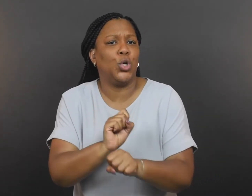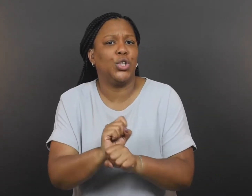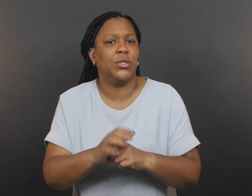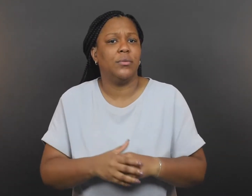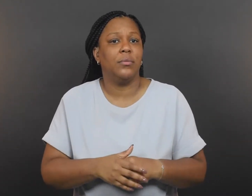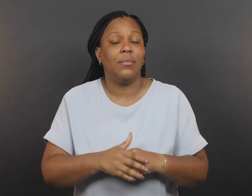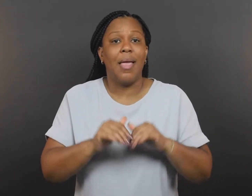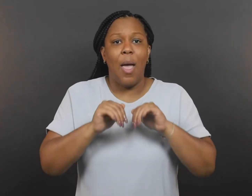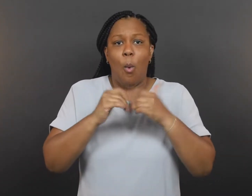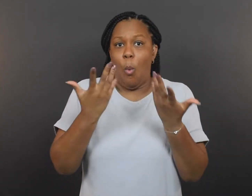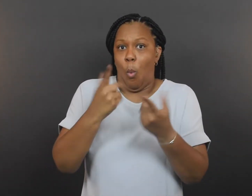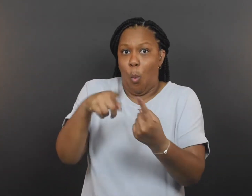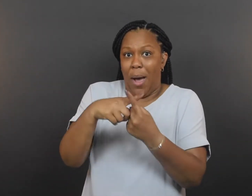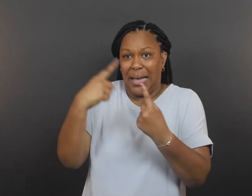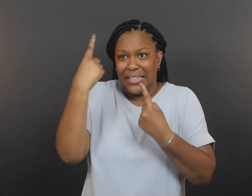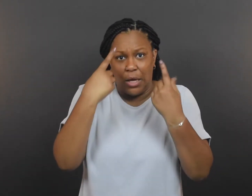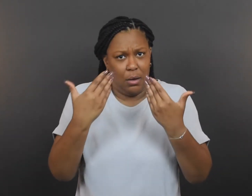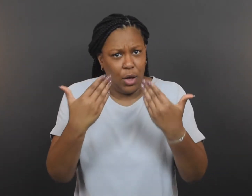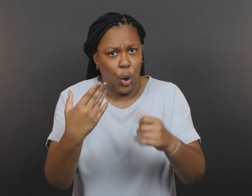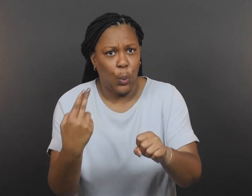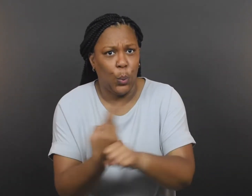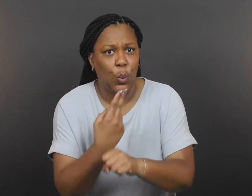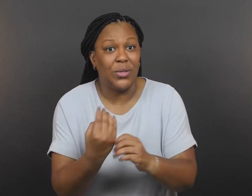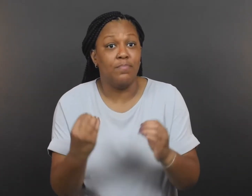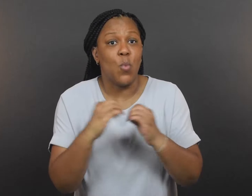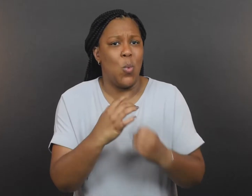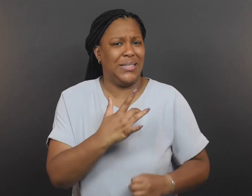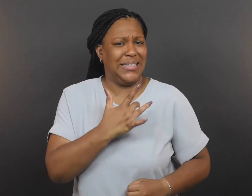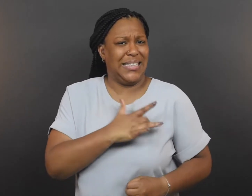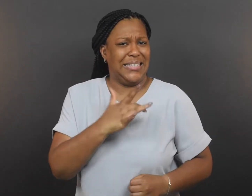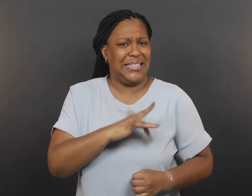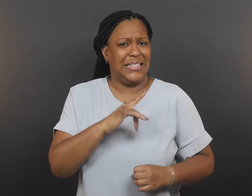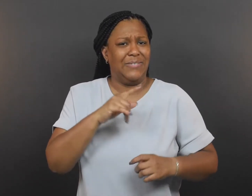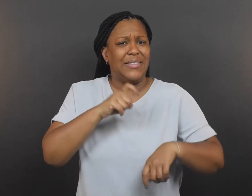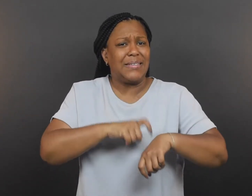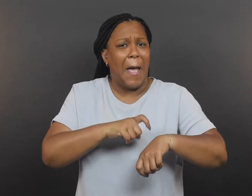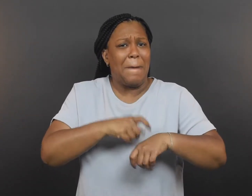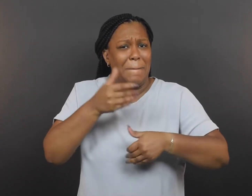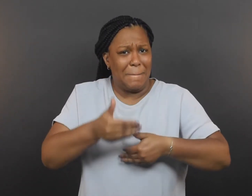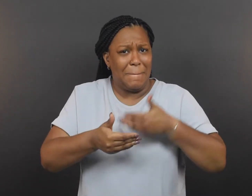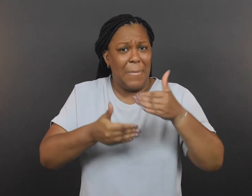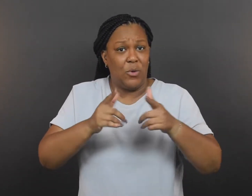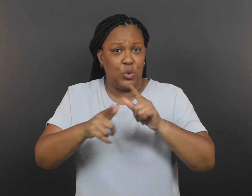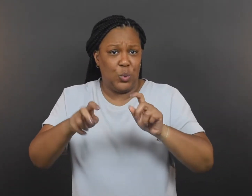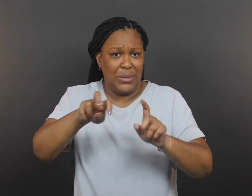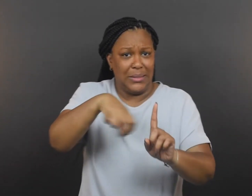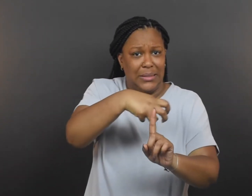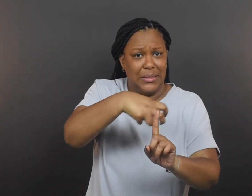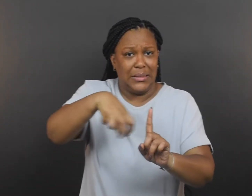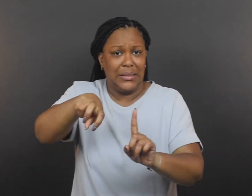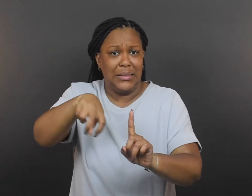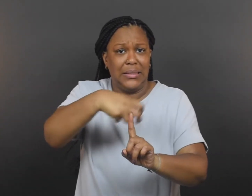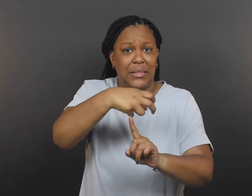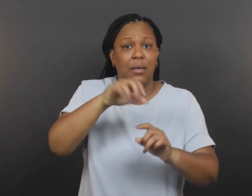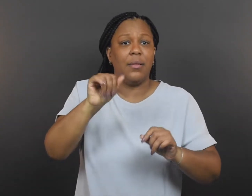and when to consider using more sensitive real-time reverse transcription-polymerase